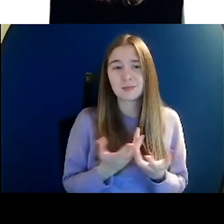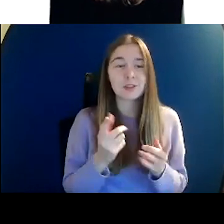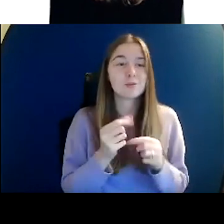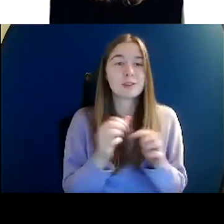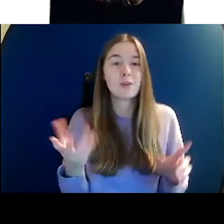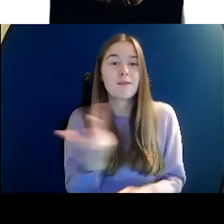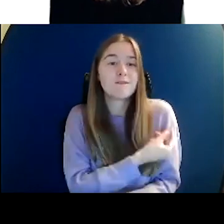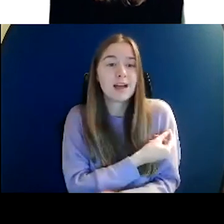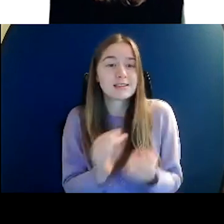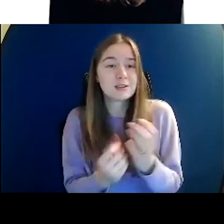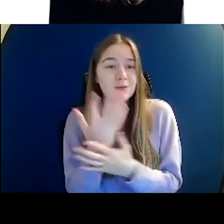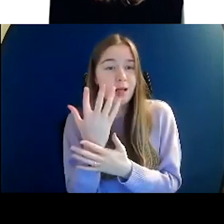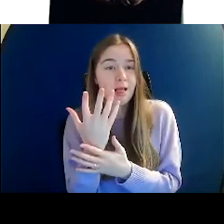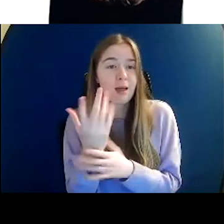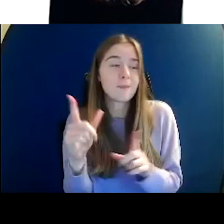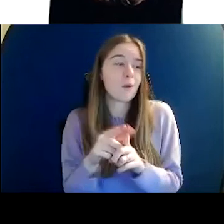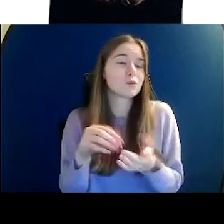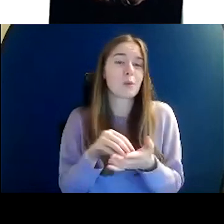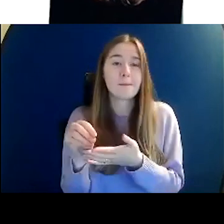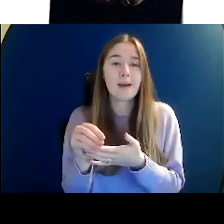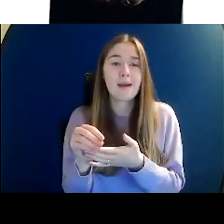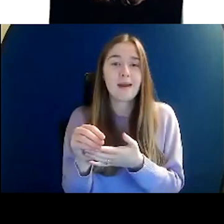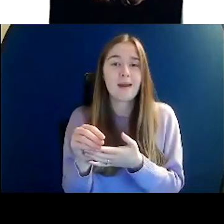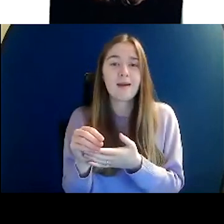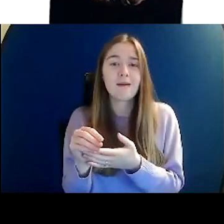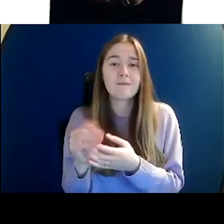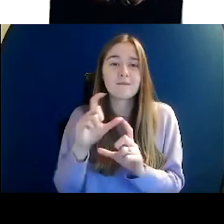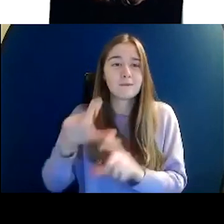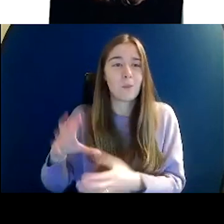and everything that's happened with that.